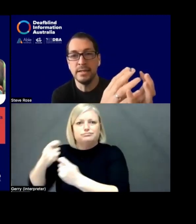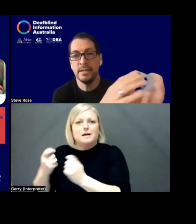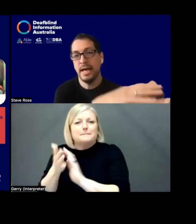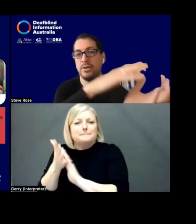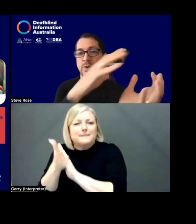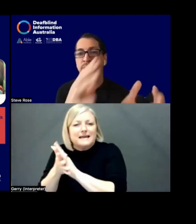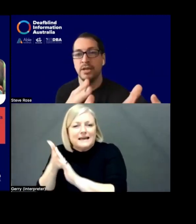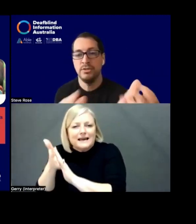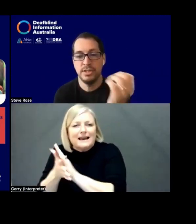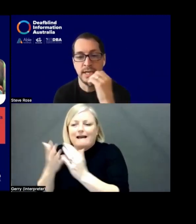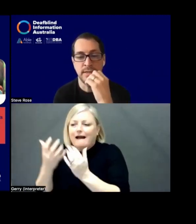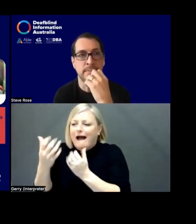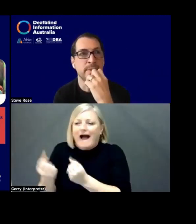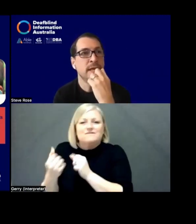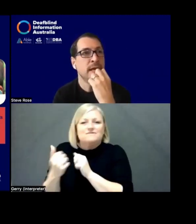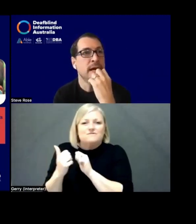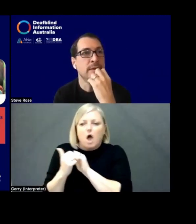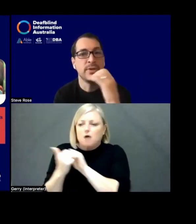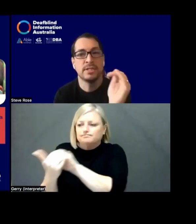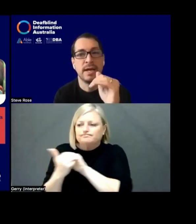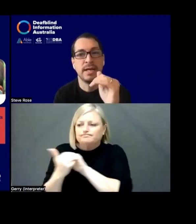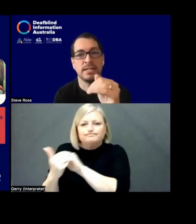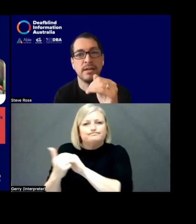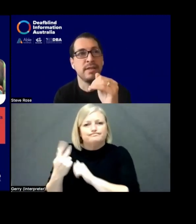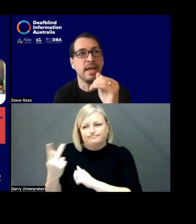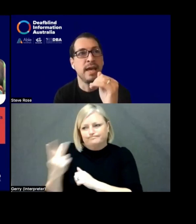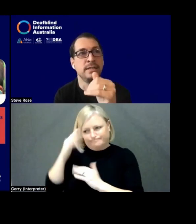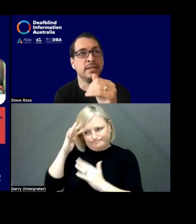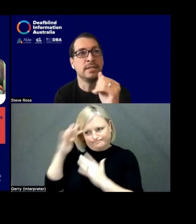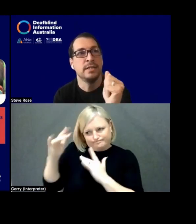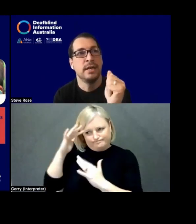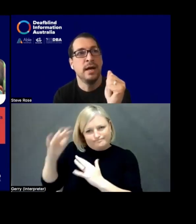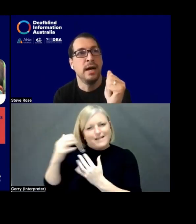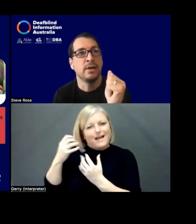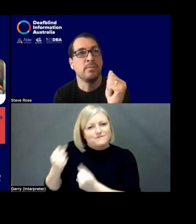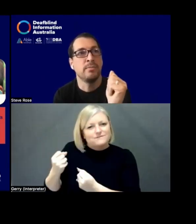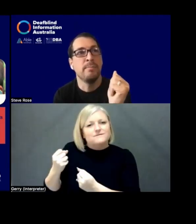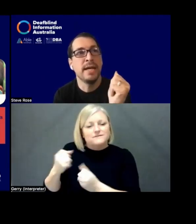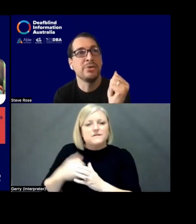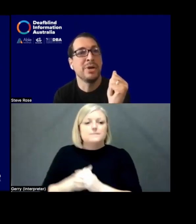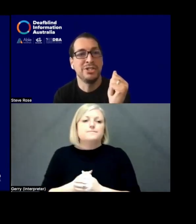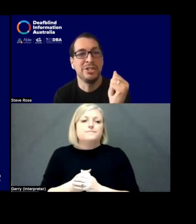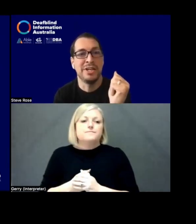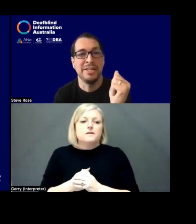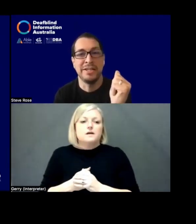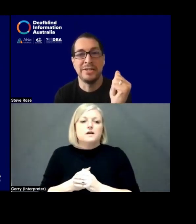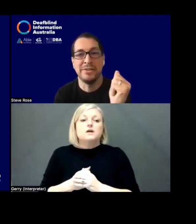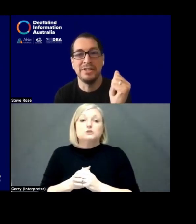How do we negotiate them? And it brings us back to the end, the main question I think, of